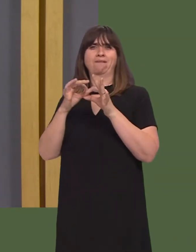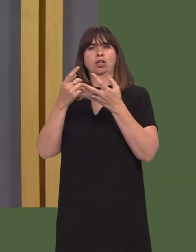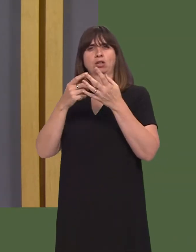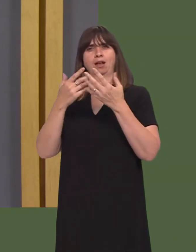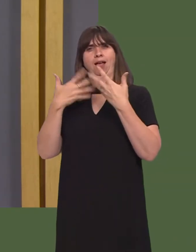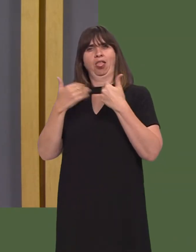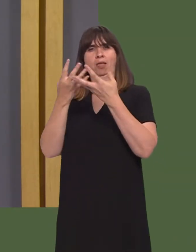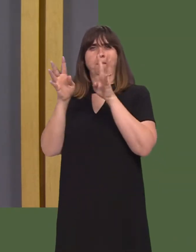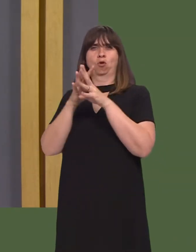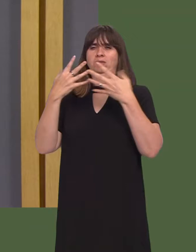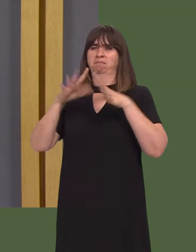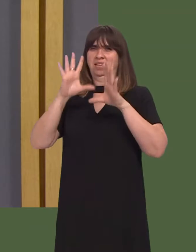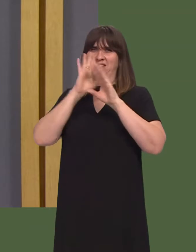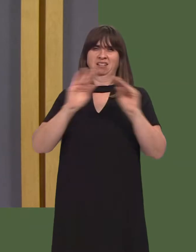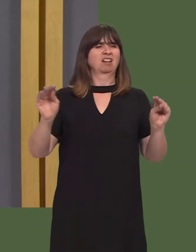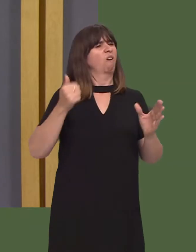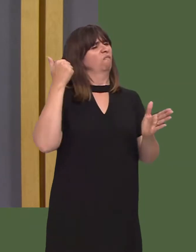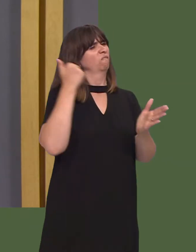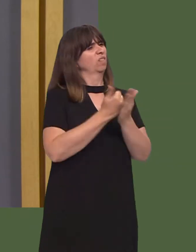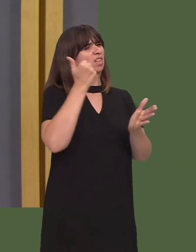university health board said, and I quote, Rhianon Passmore: ëWe have received fantastic